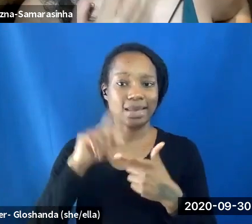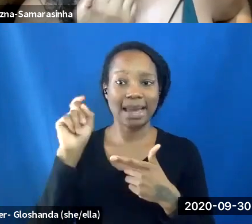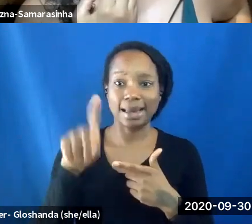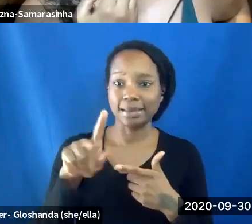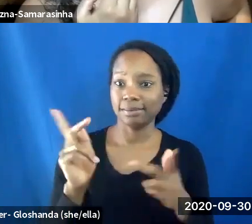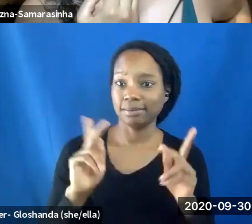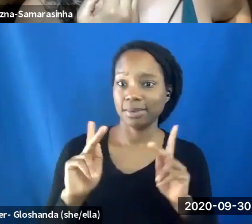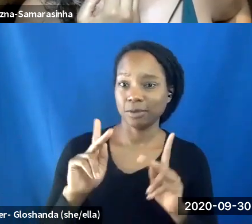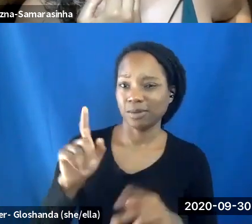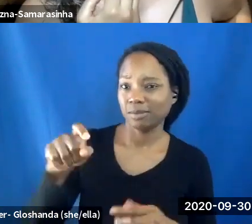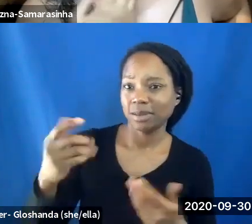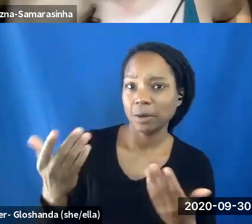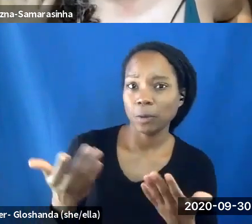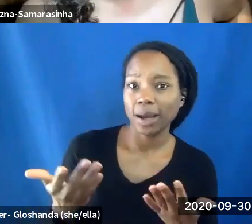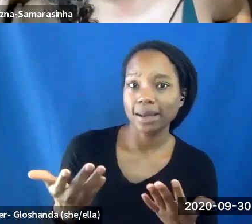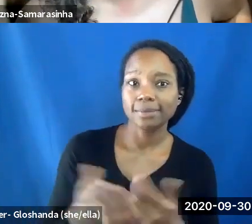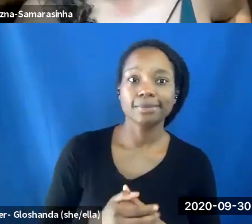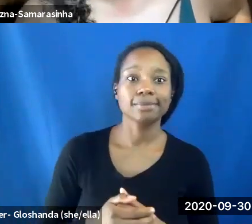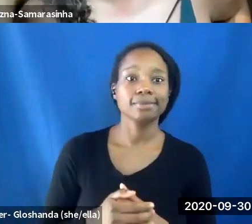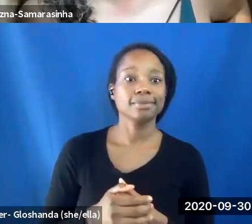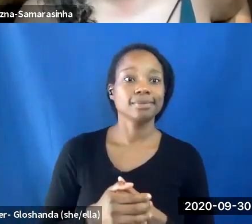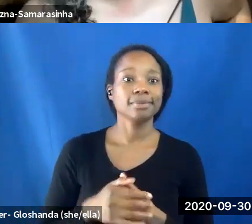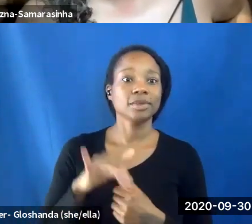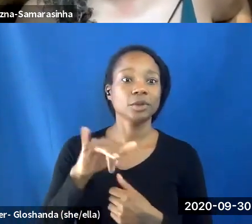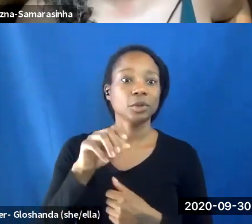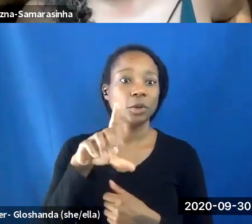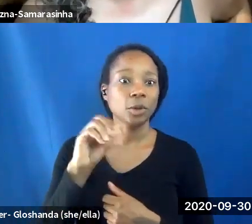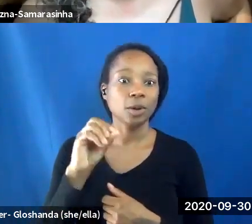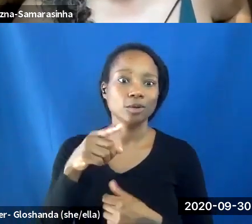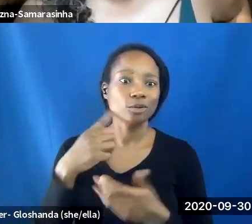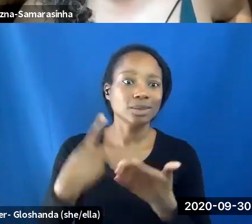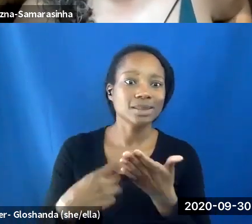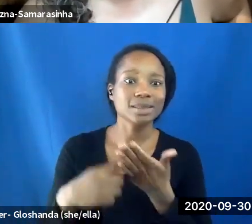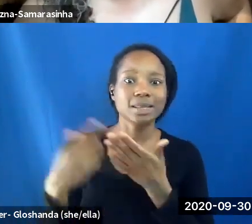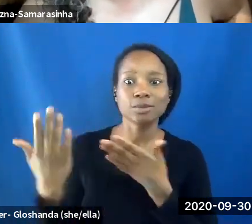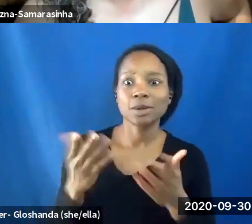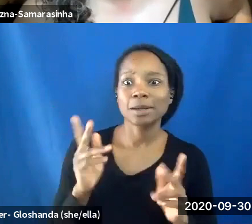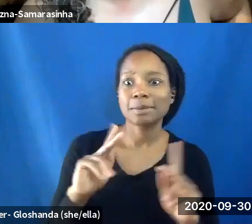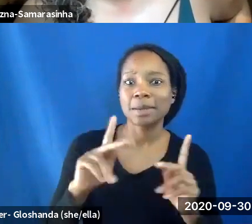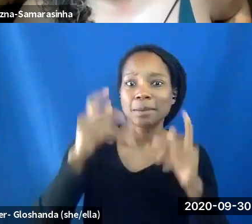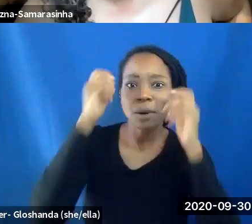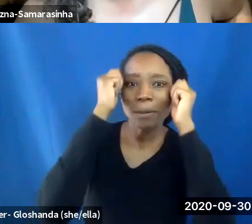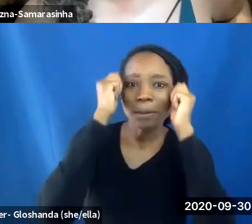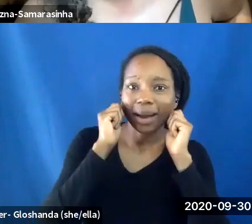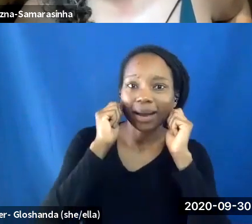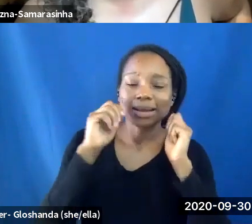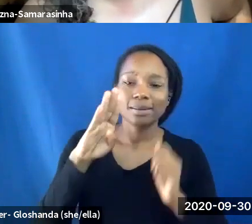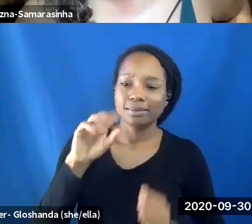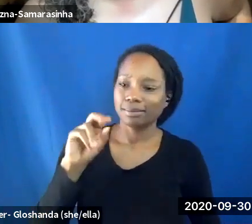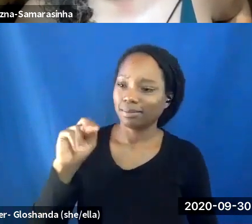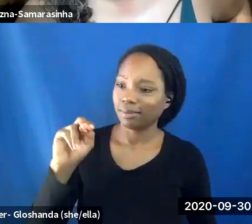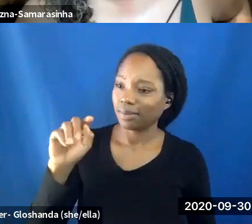Yolo, I mean, the project you talked about about bringing people bonnets and lotion and do-rags, and it gets me, it's so beautiful, and it gets me angry, too.